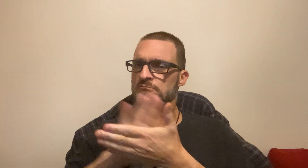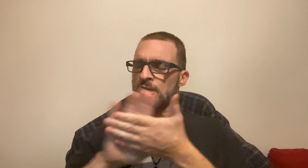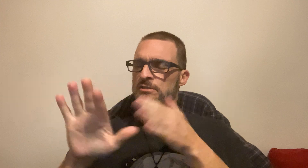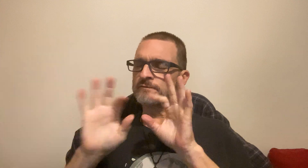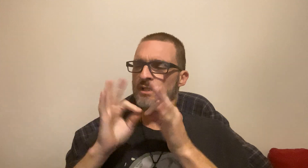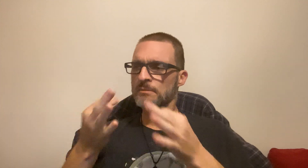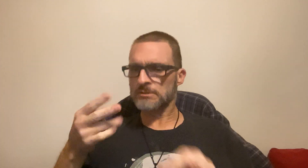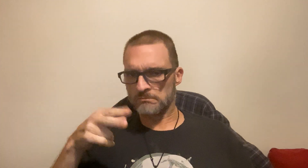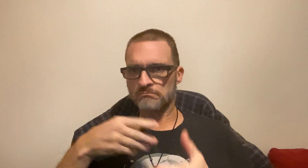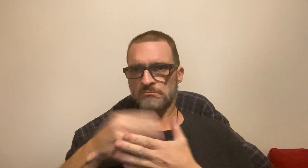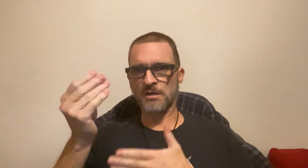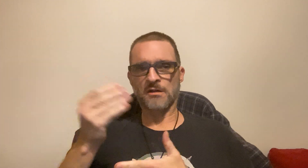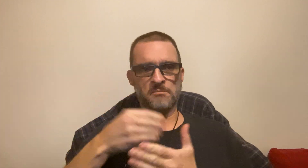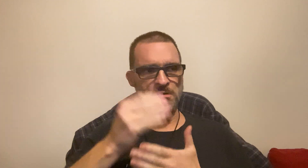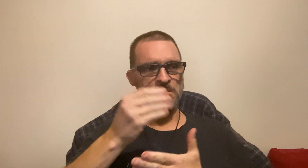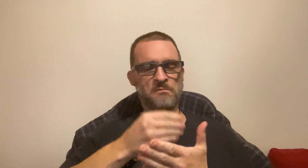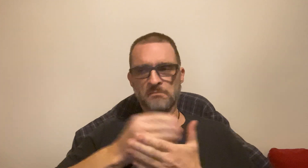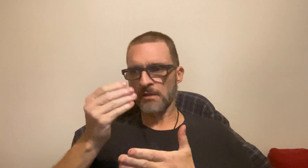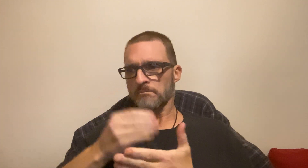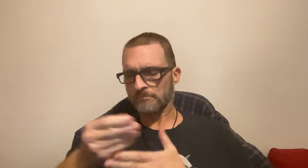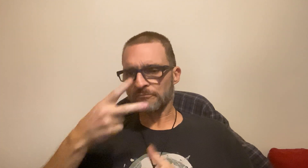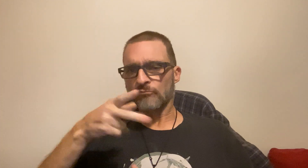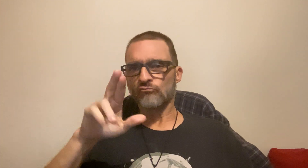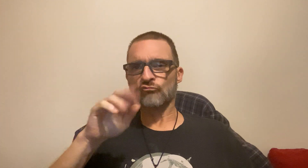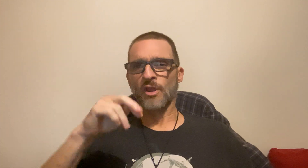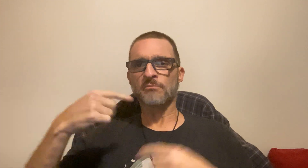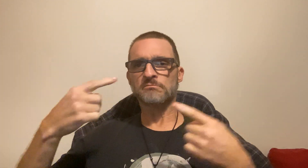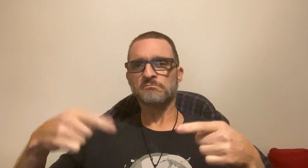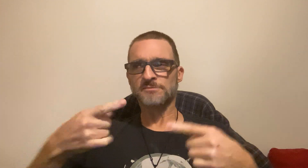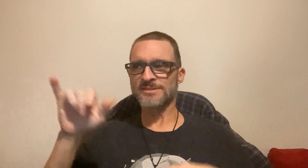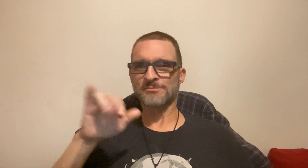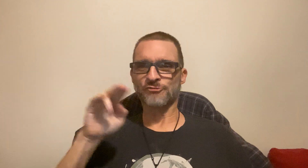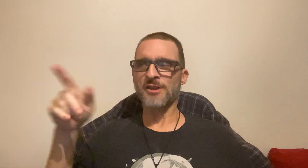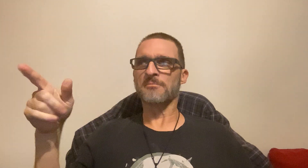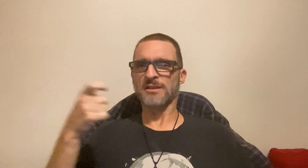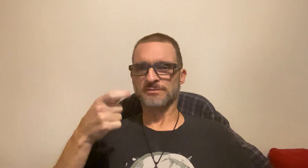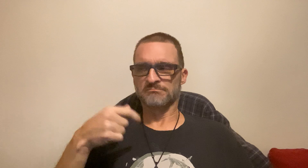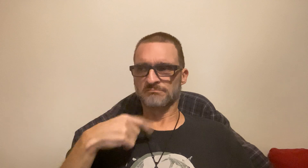He was a nice guy and nice family. He bought several things. He saw the rim and he had the same one.